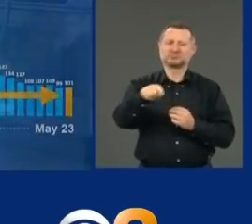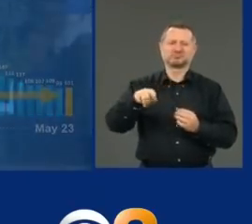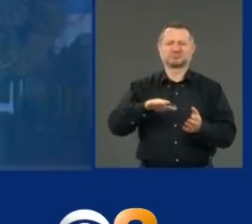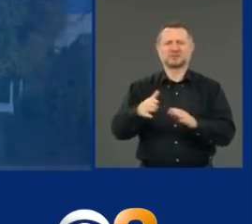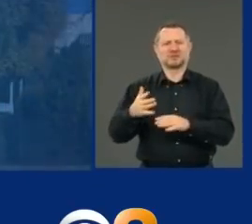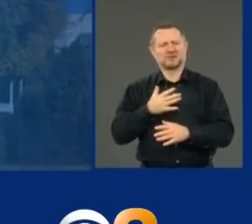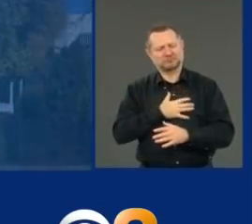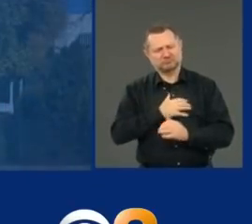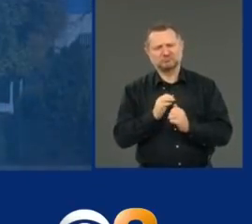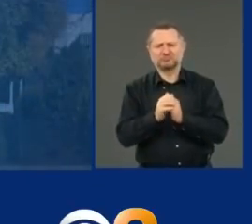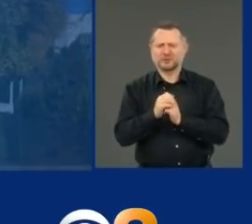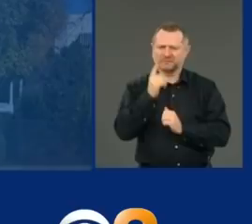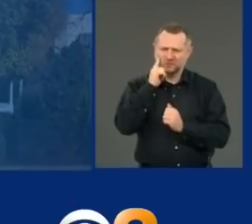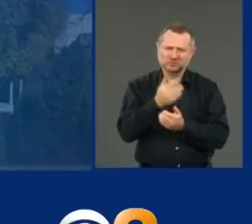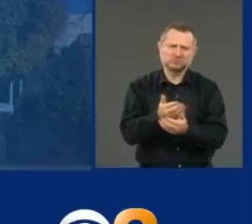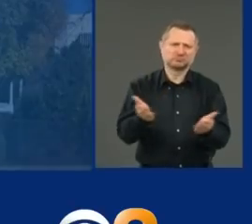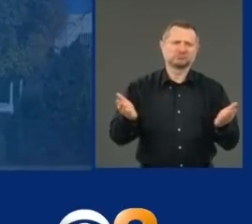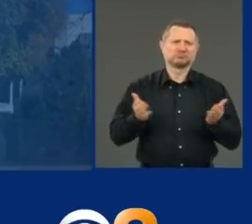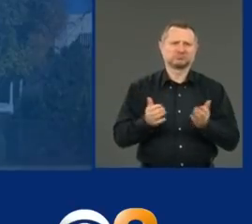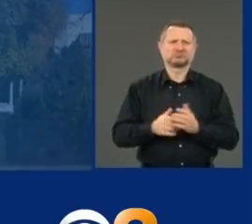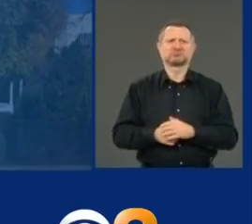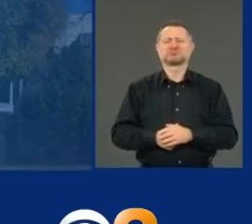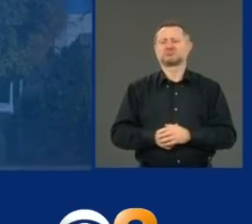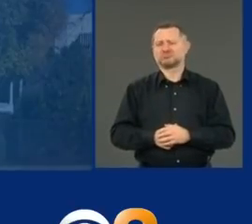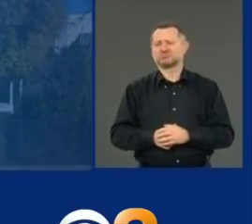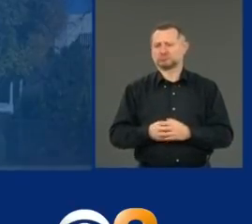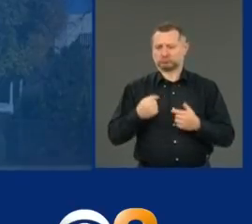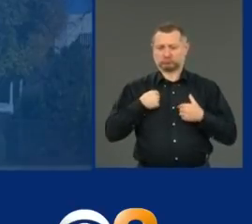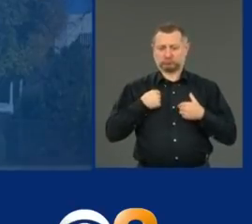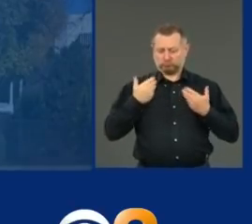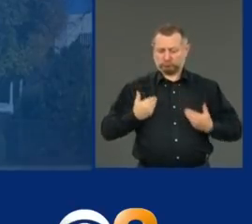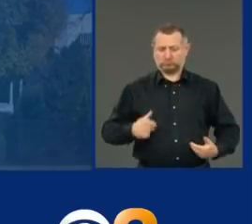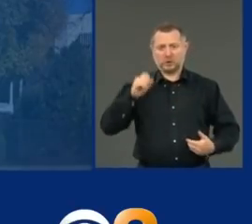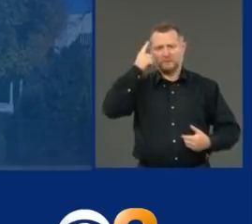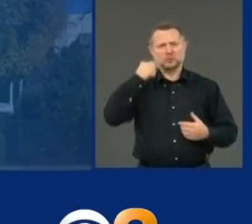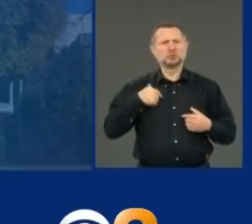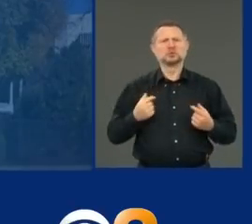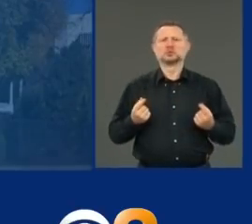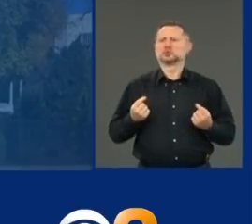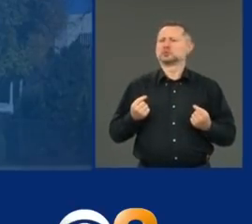OVERALL LINE IS STILL GOOD. AND, THE 109 FAMILIES THAT LOST